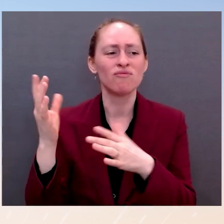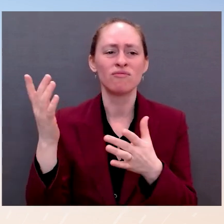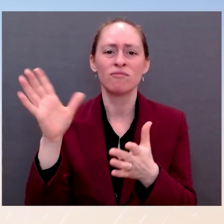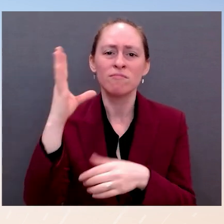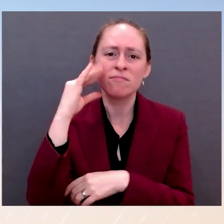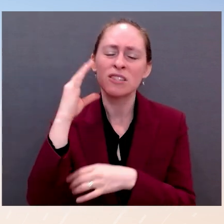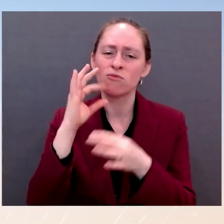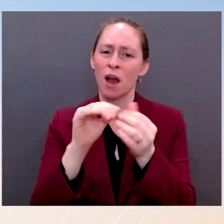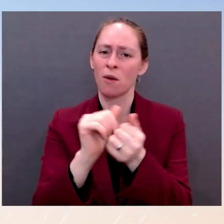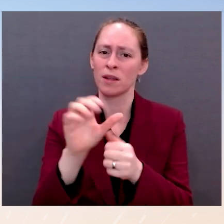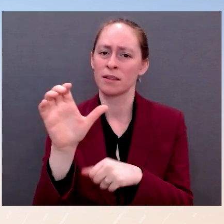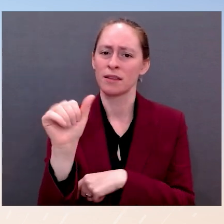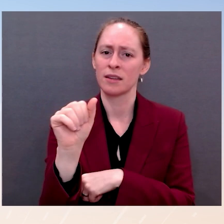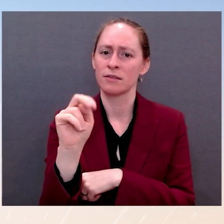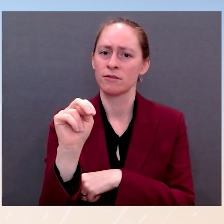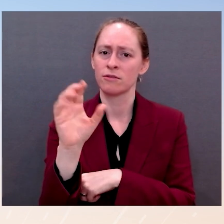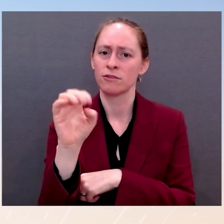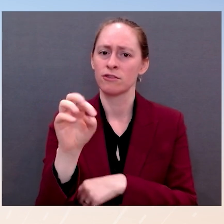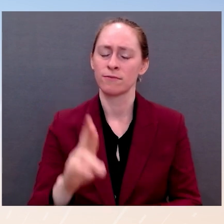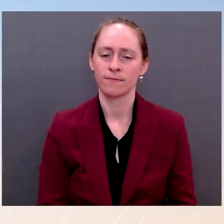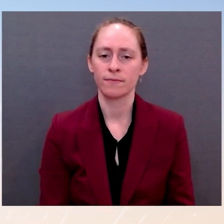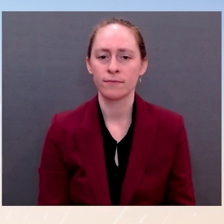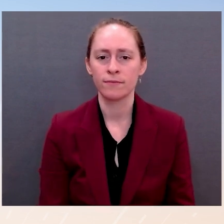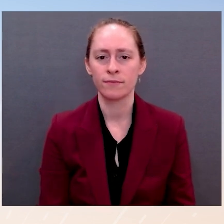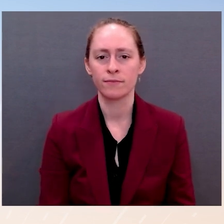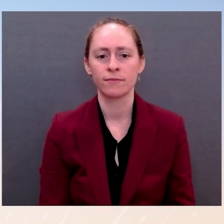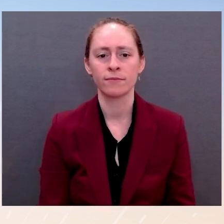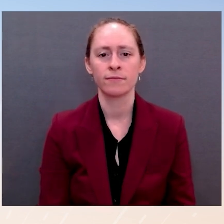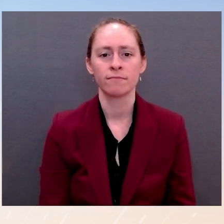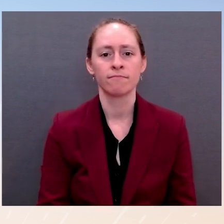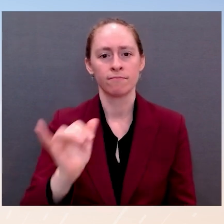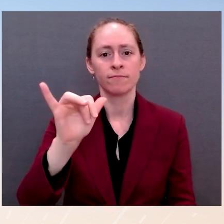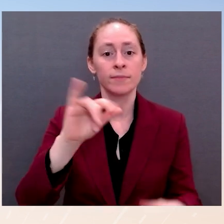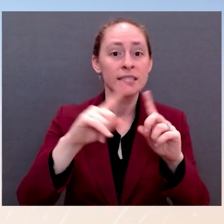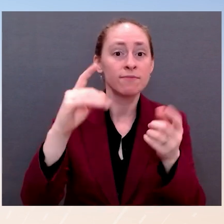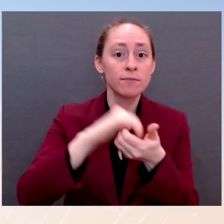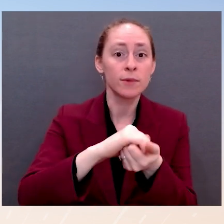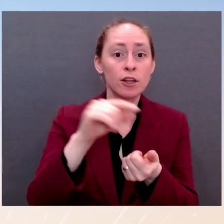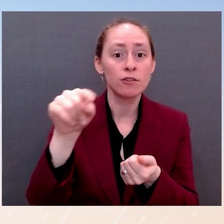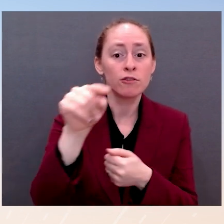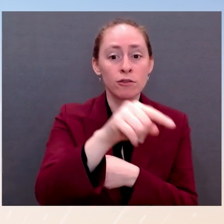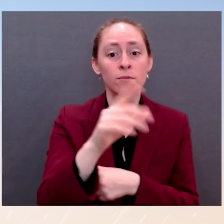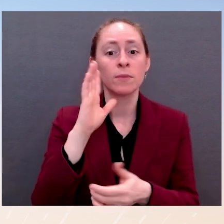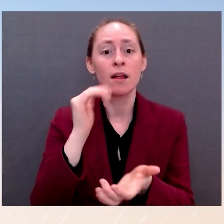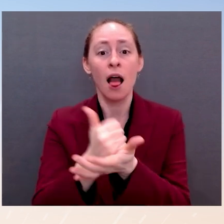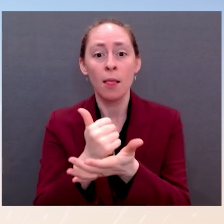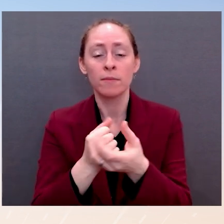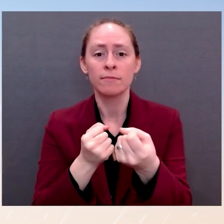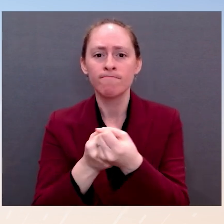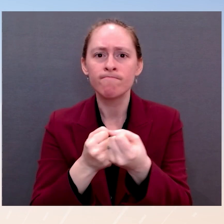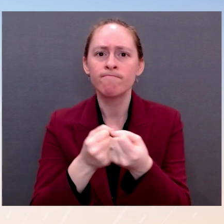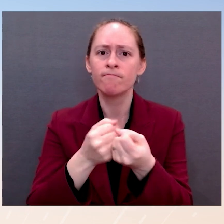You also hear from some of our most trusted partners, those helping drive the science behind treatment and detection research